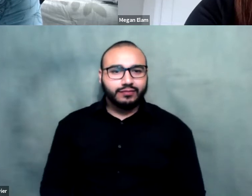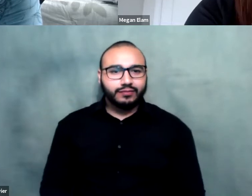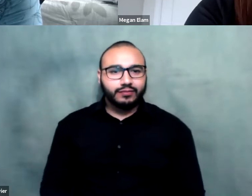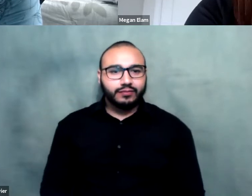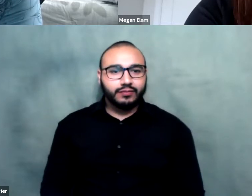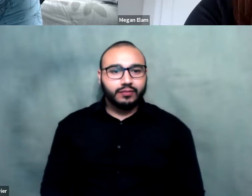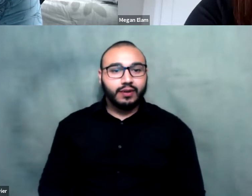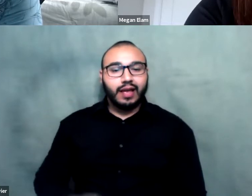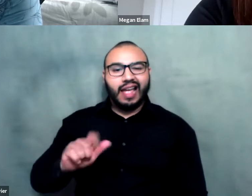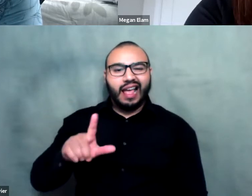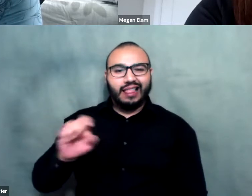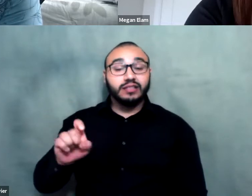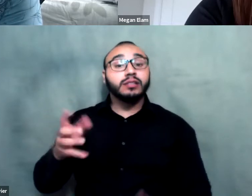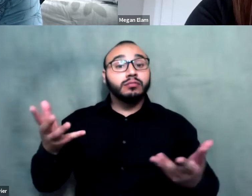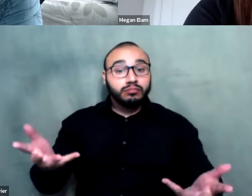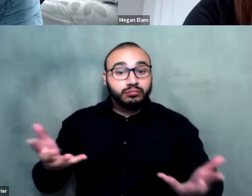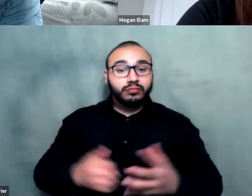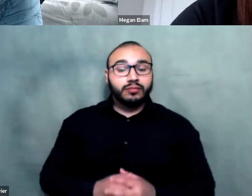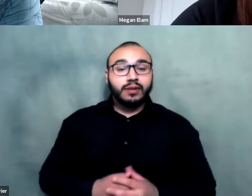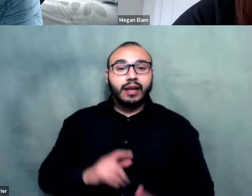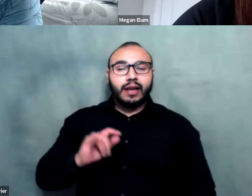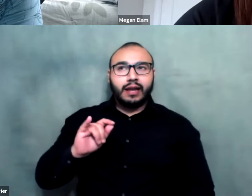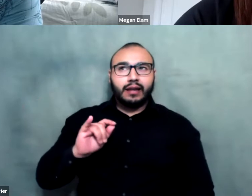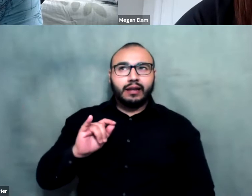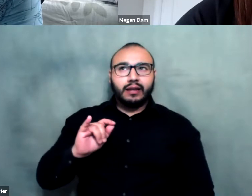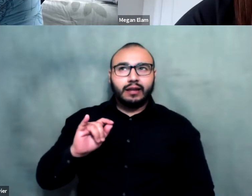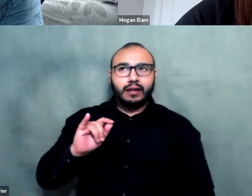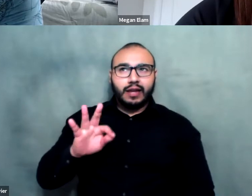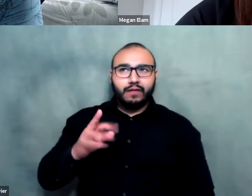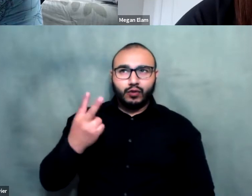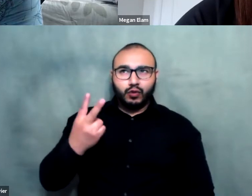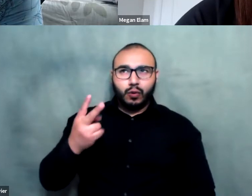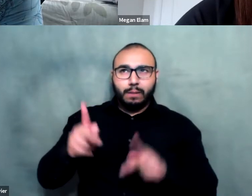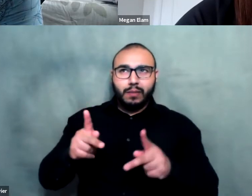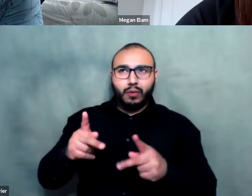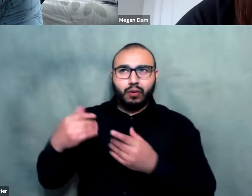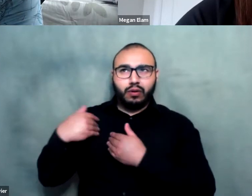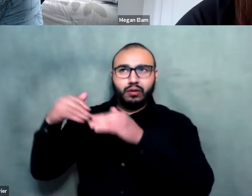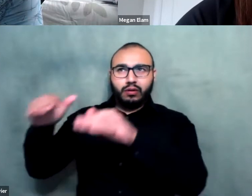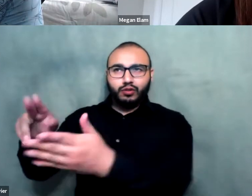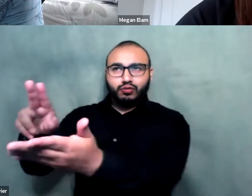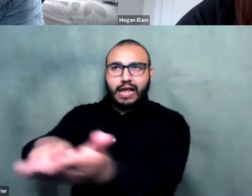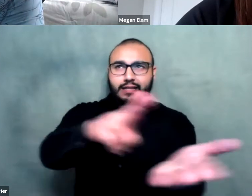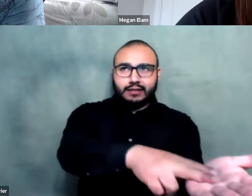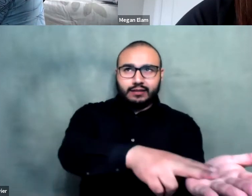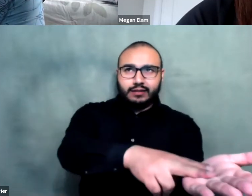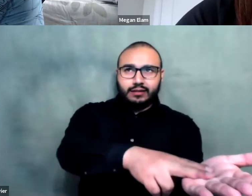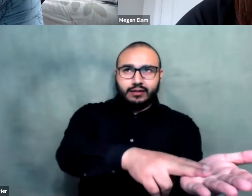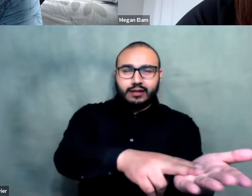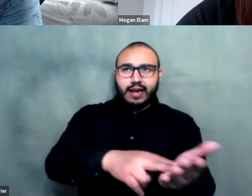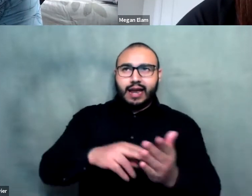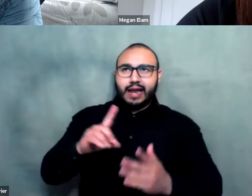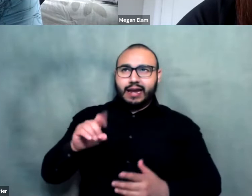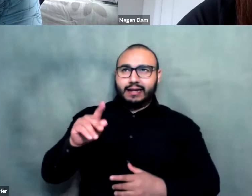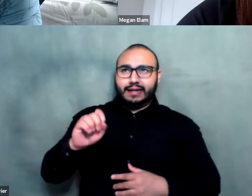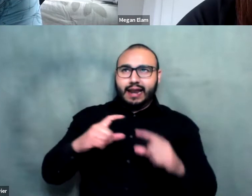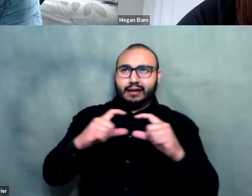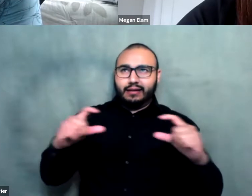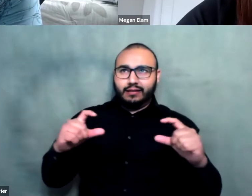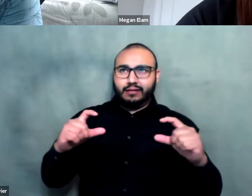Alex Wrigley: So if there's if there's two signers, and there's a date field provided